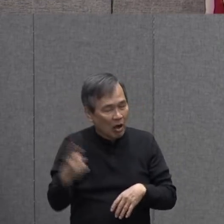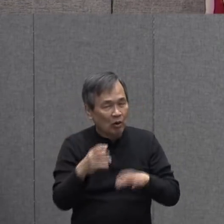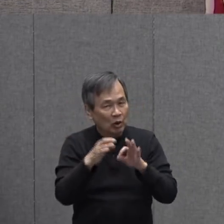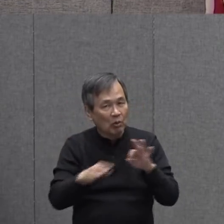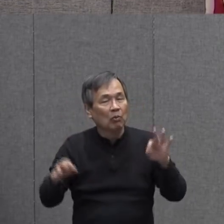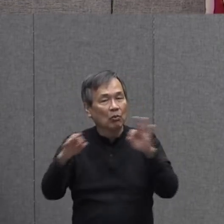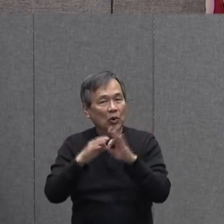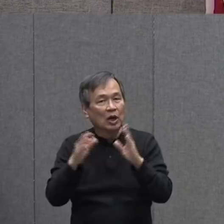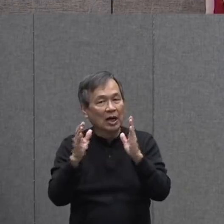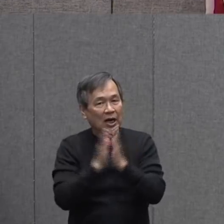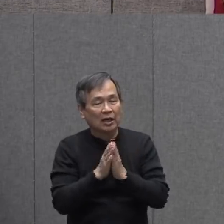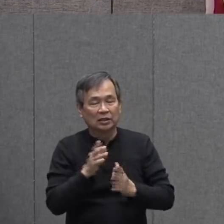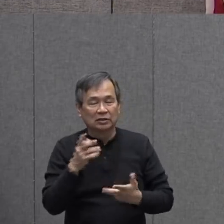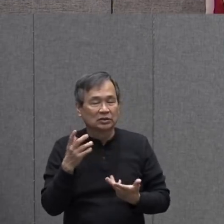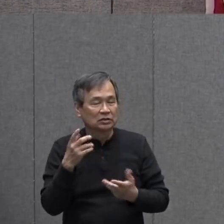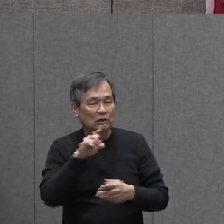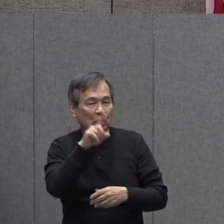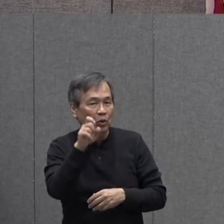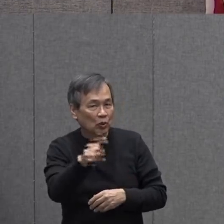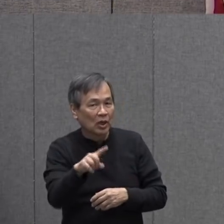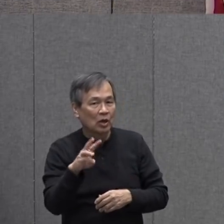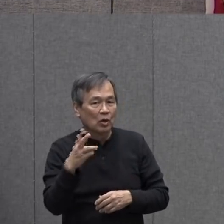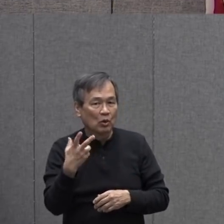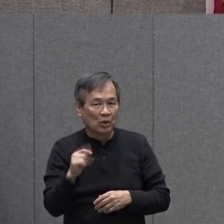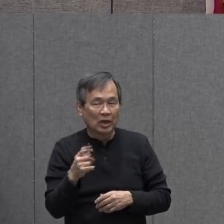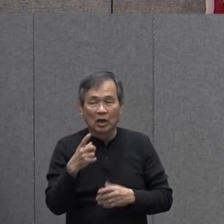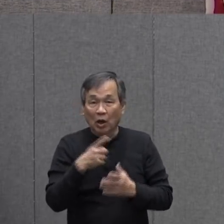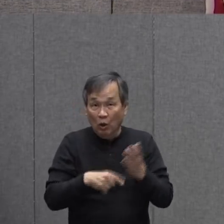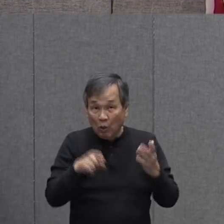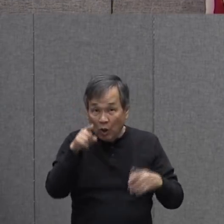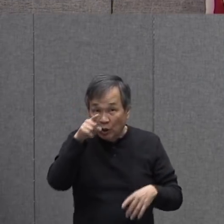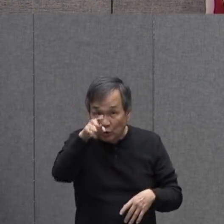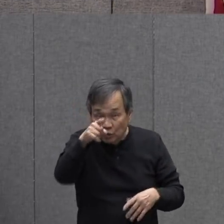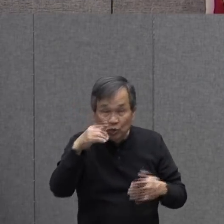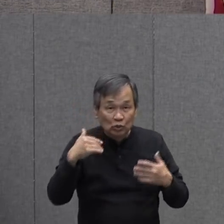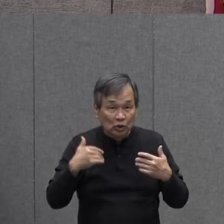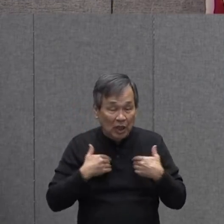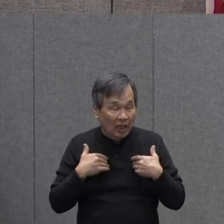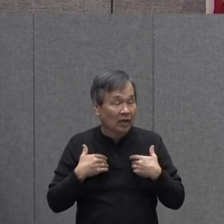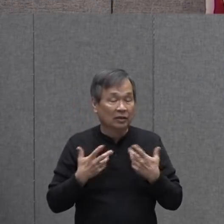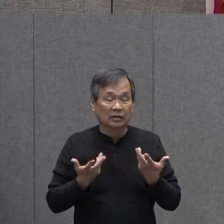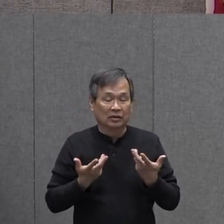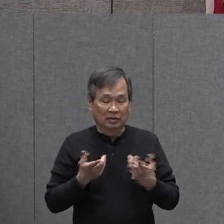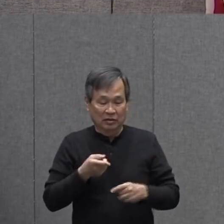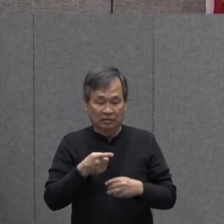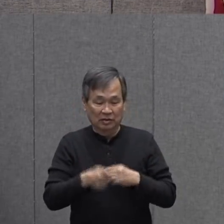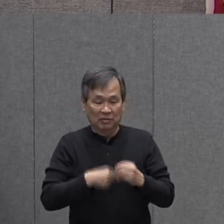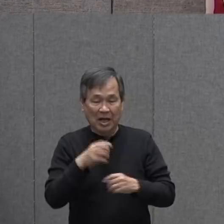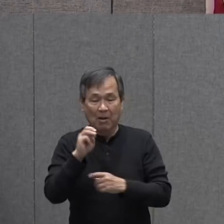about some of the things that we saw today, or some of the things that you have, when it comes to putting matter together